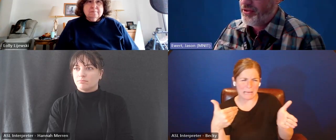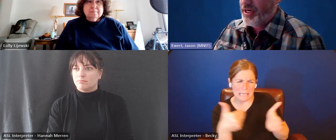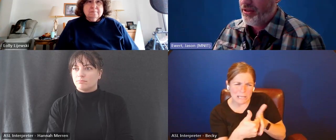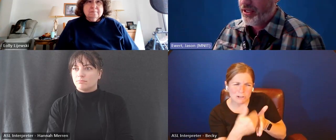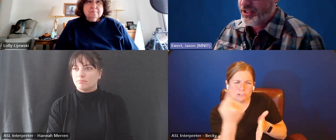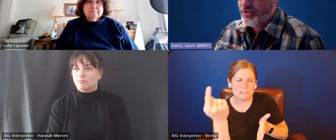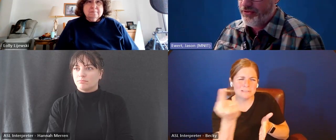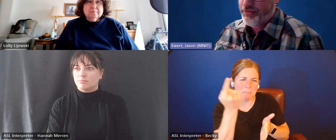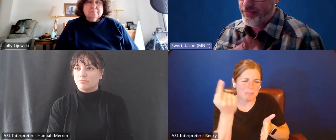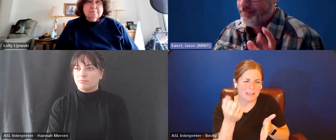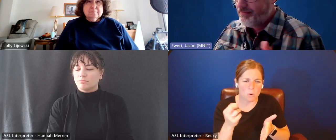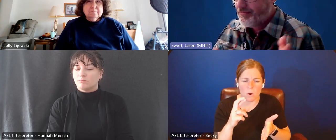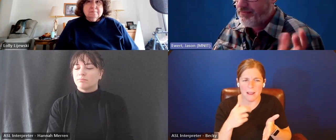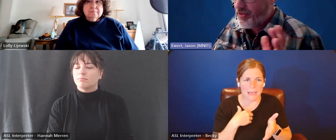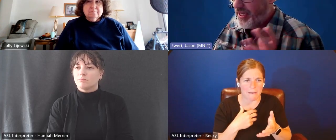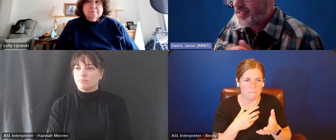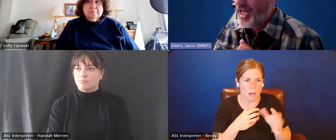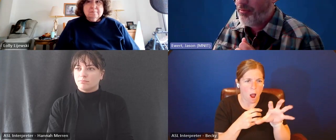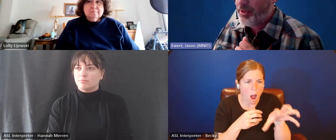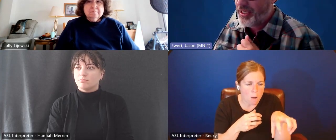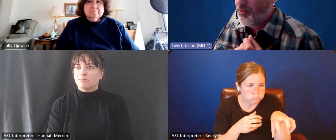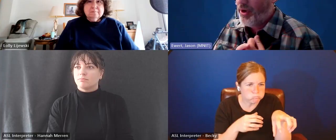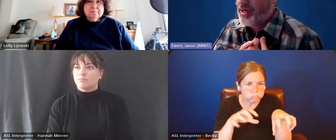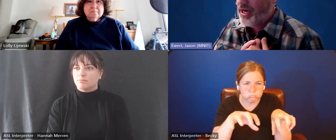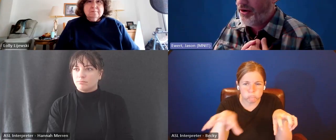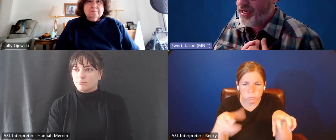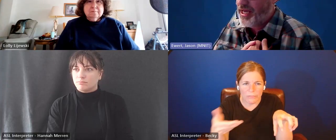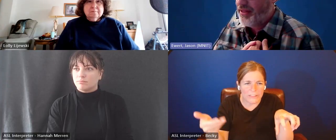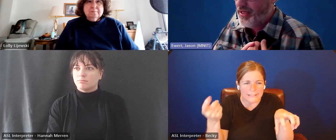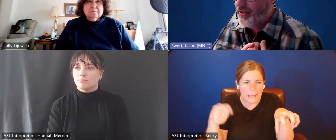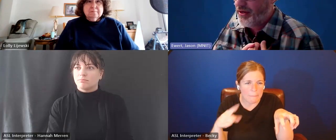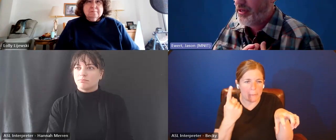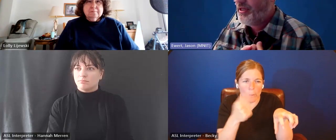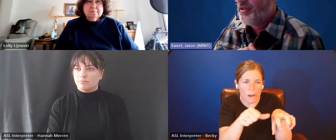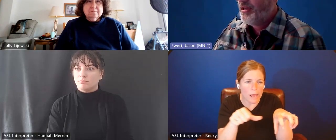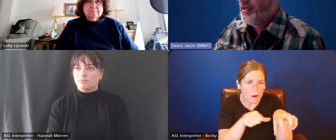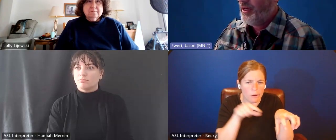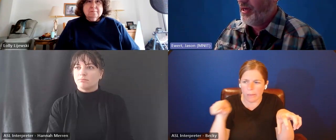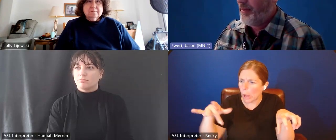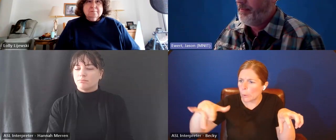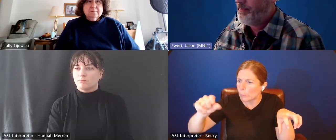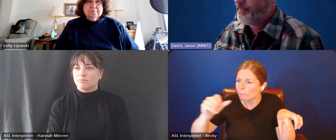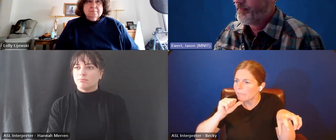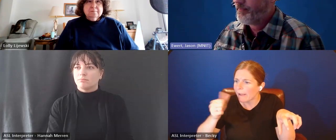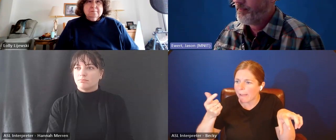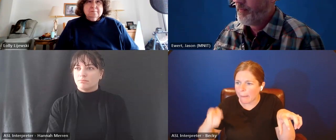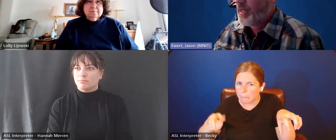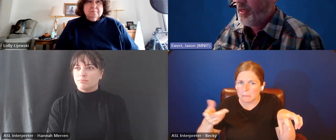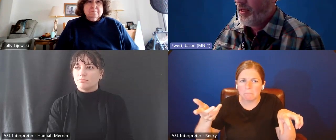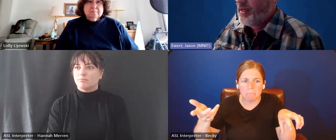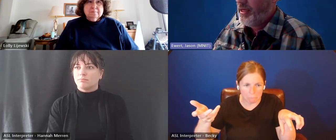Is there a cluster of things happening in one area and not in the other?